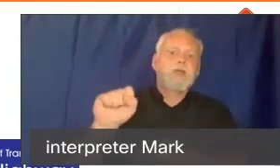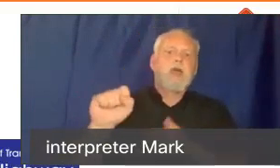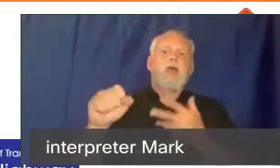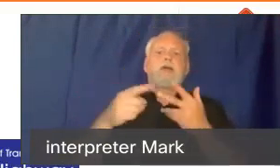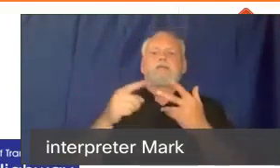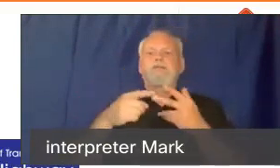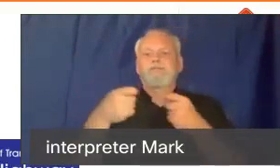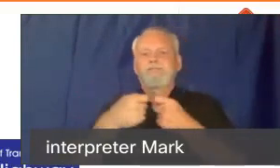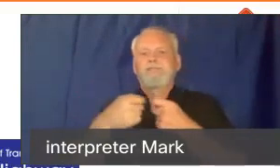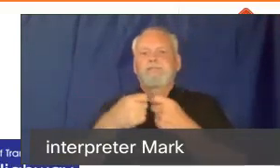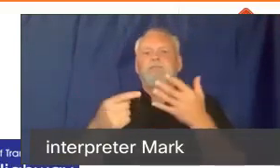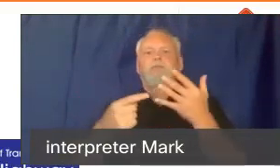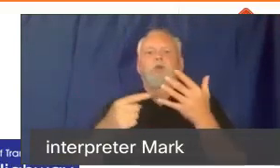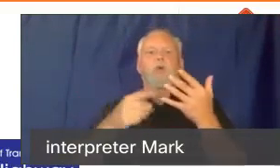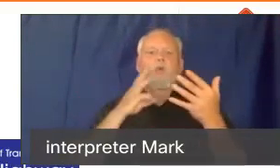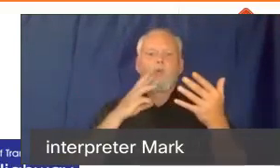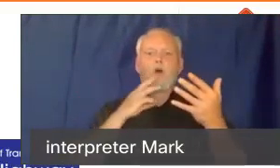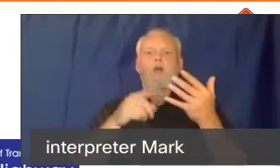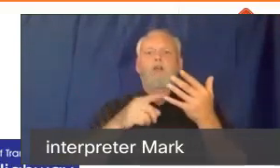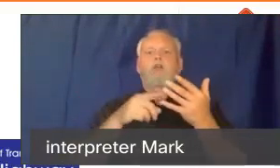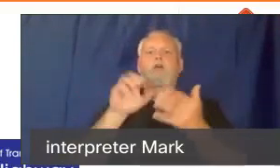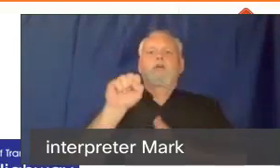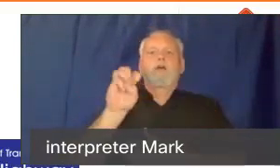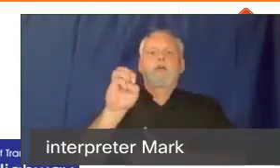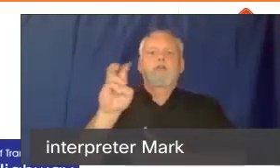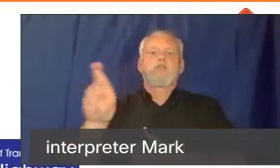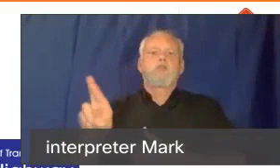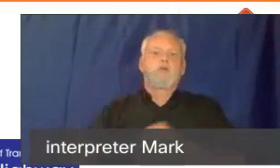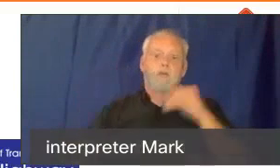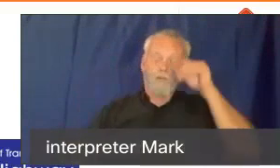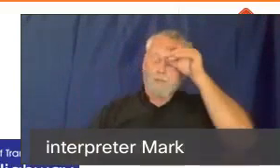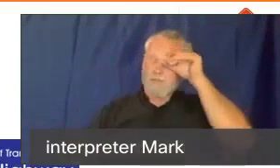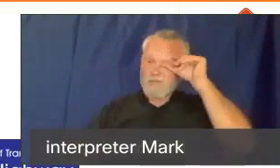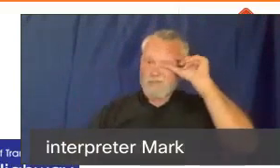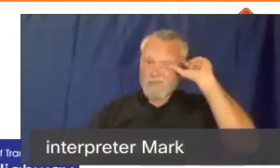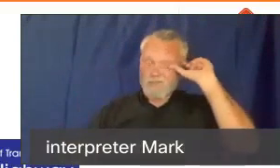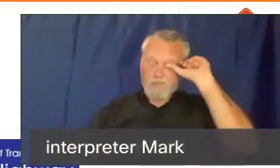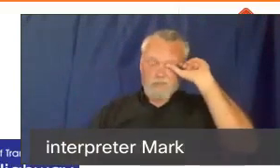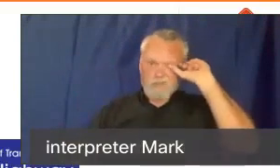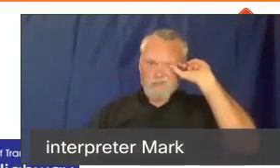Watering sanitary sewer.